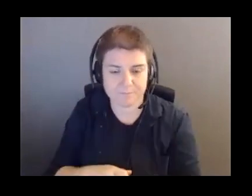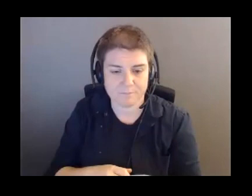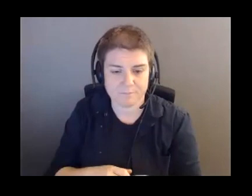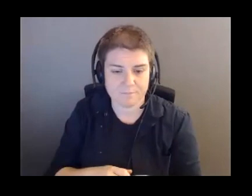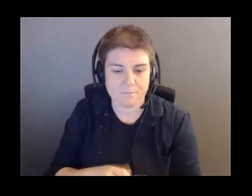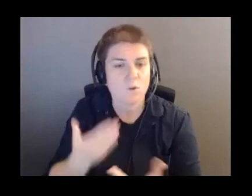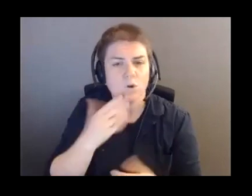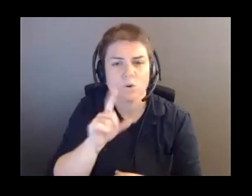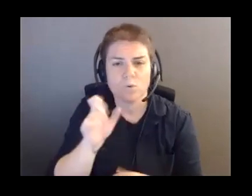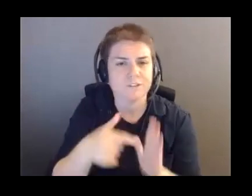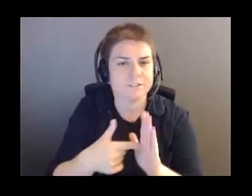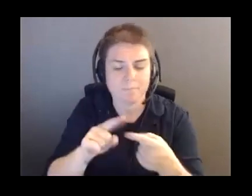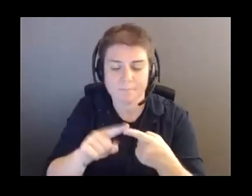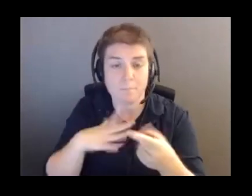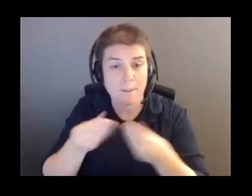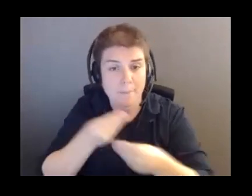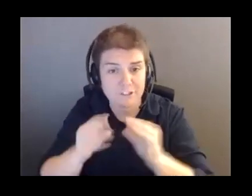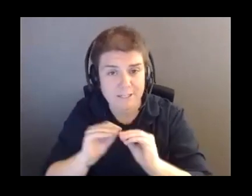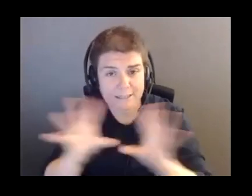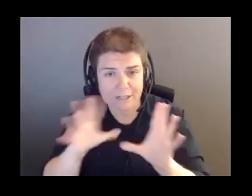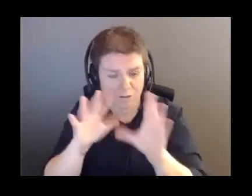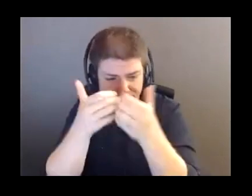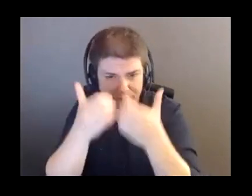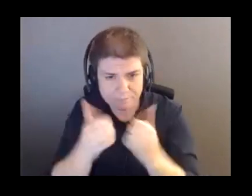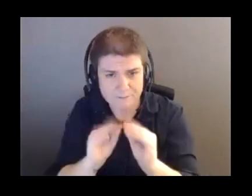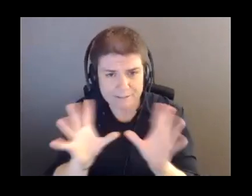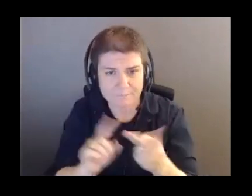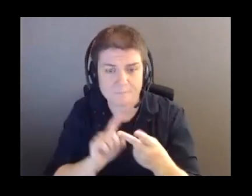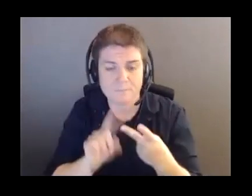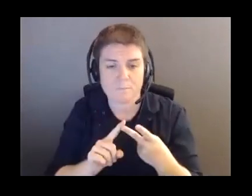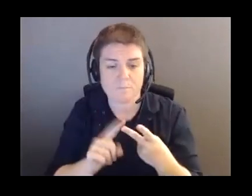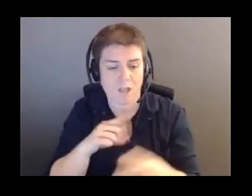are—is my budget clear and broken down enough? Have I included sufficient detail in my